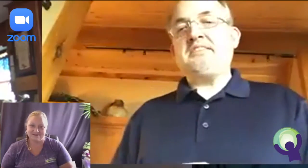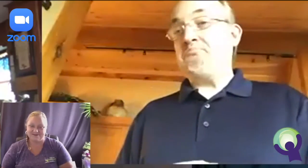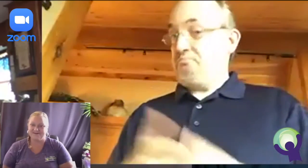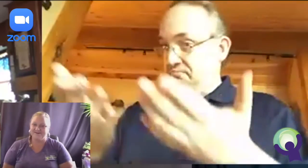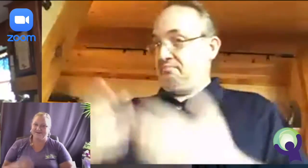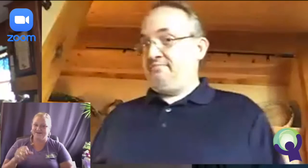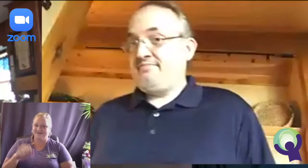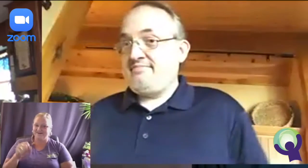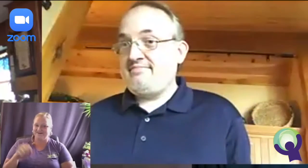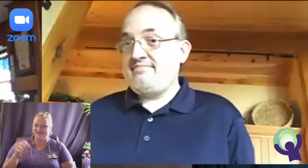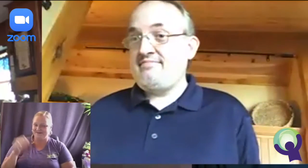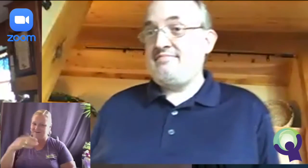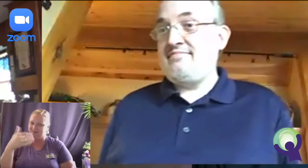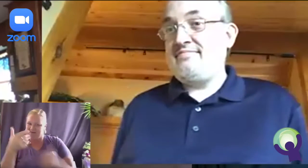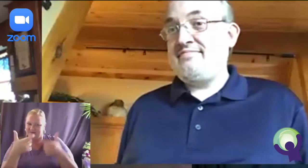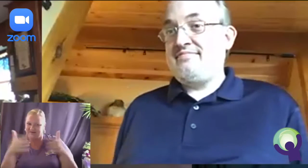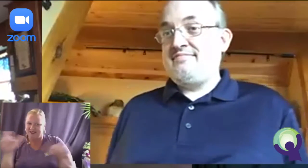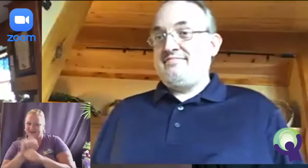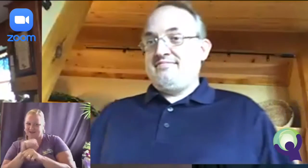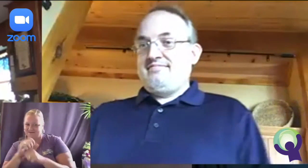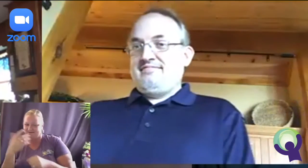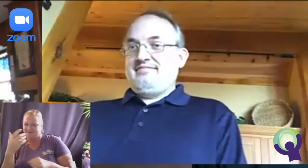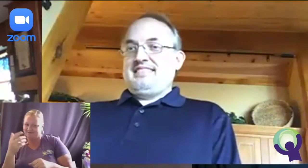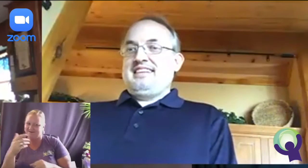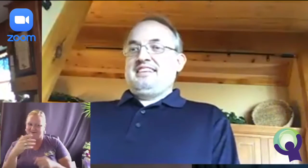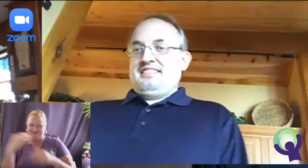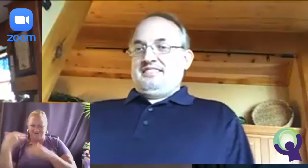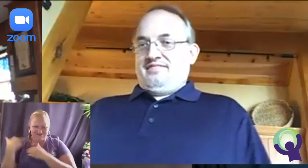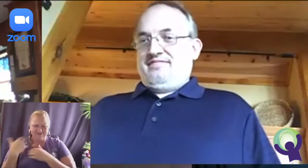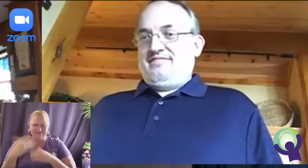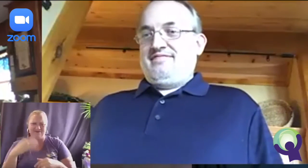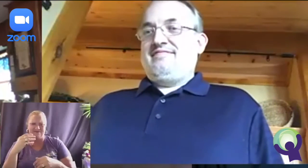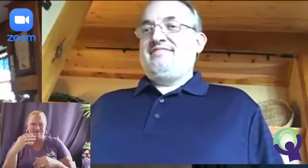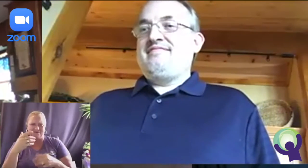and so I was able to move up and really, that really helped me. Marcy Jo: Wow yeah that that